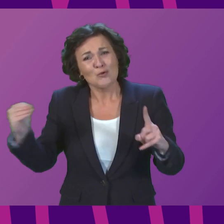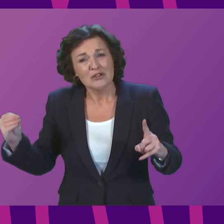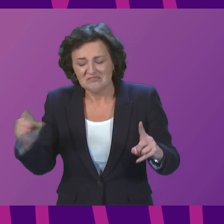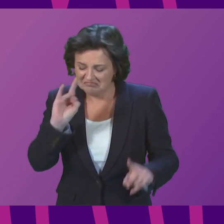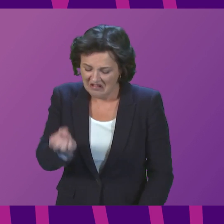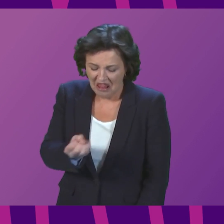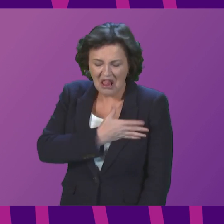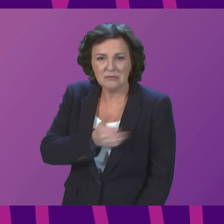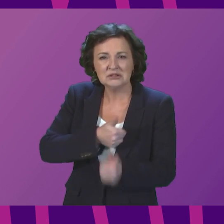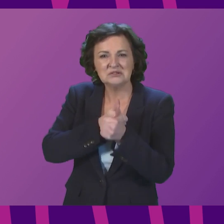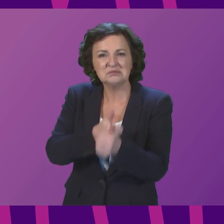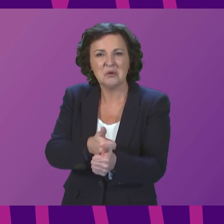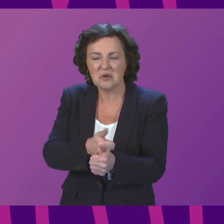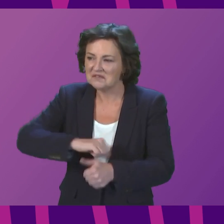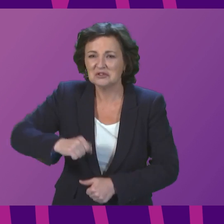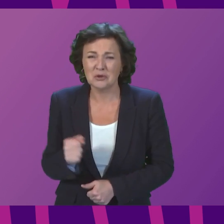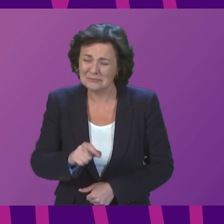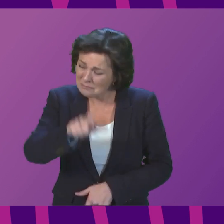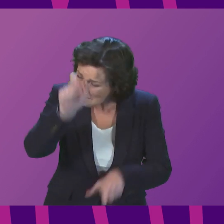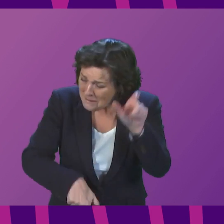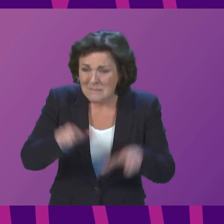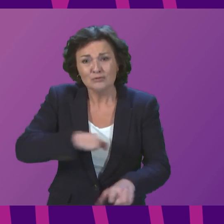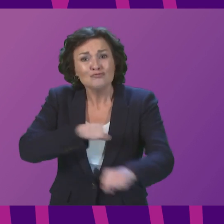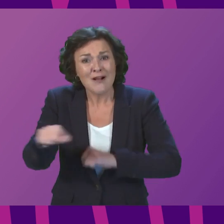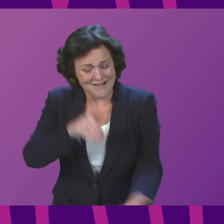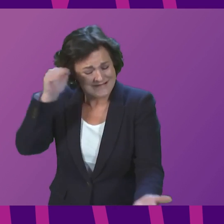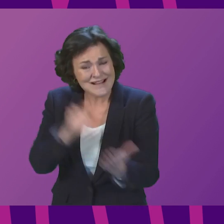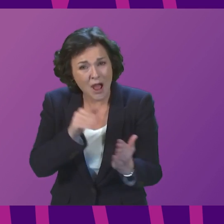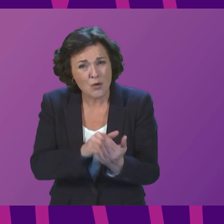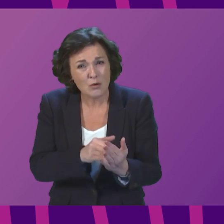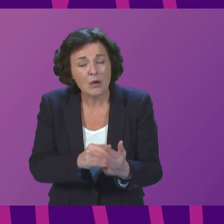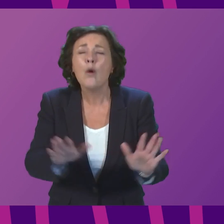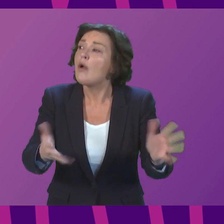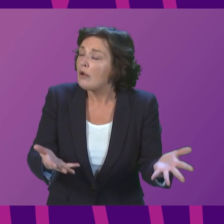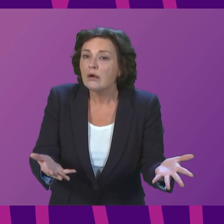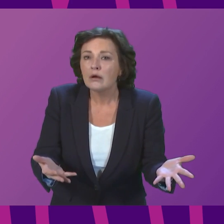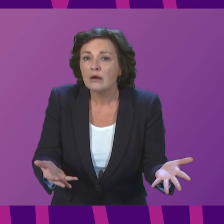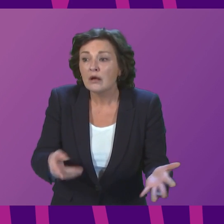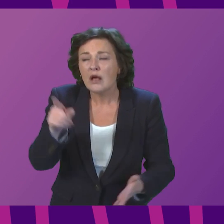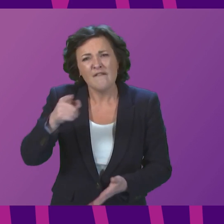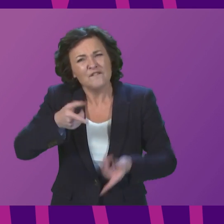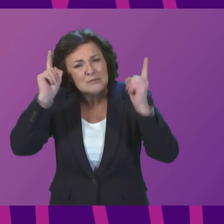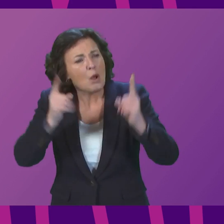People are struggling right now. When will the First Minister stop commenting on the cost of living crisis and start doing